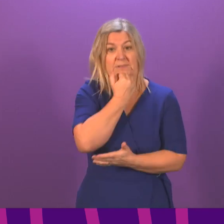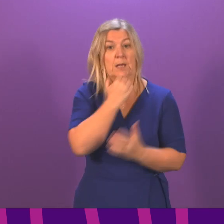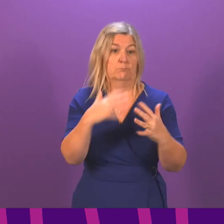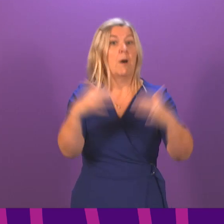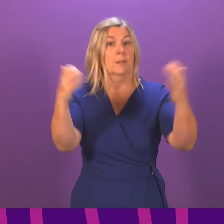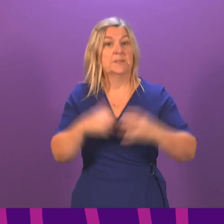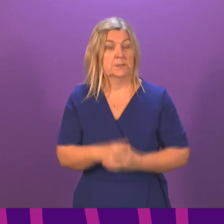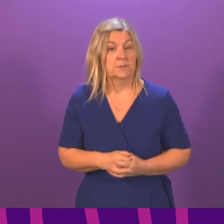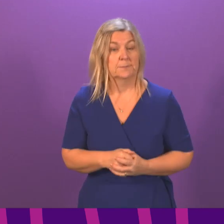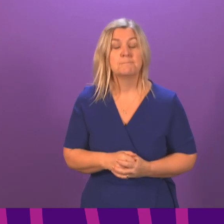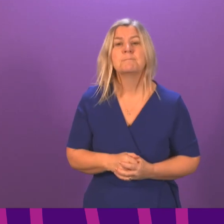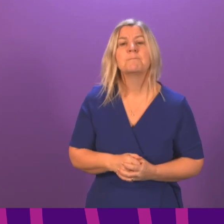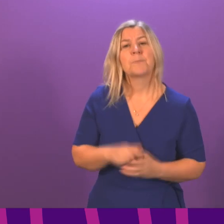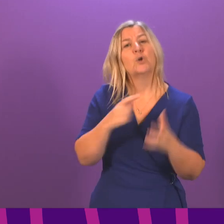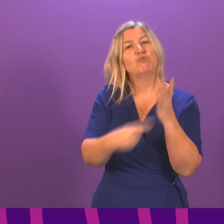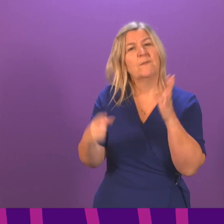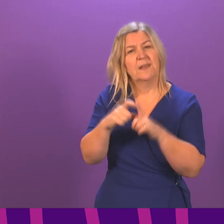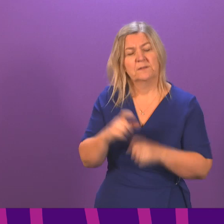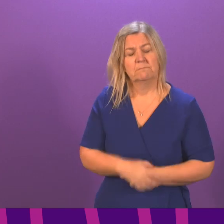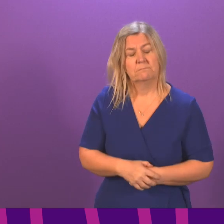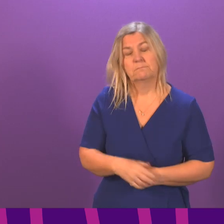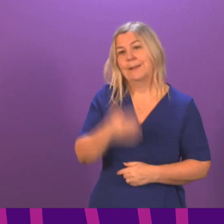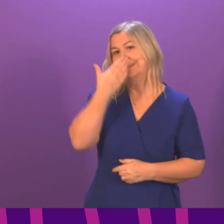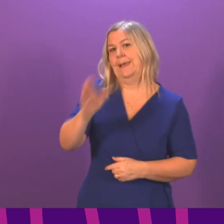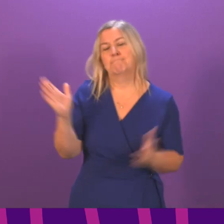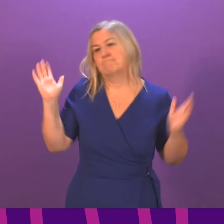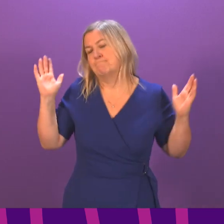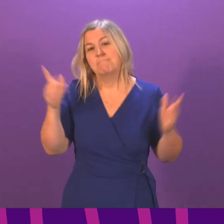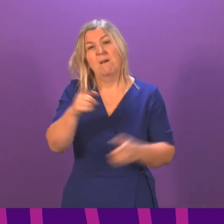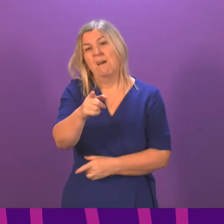Ruth Davidson: The blunt fact is that the only conceivable